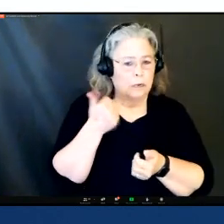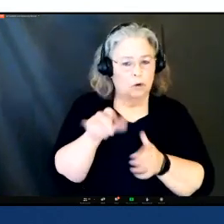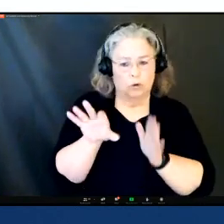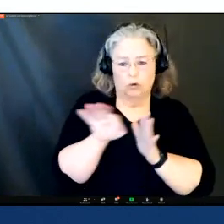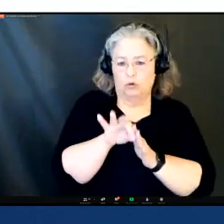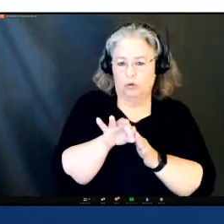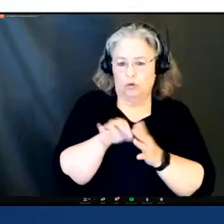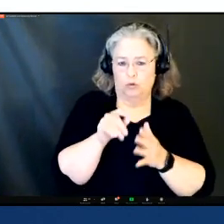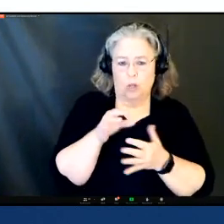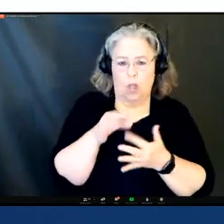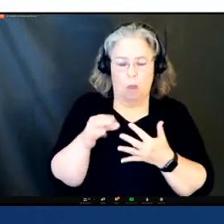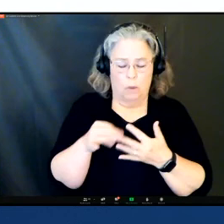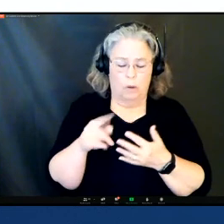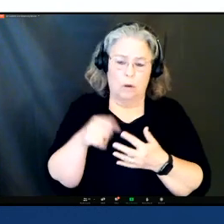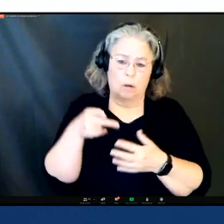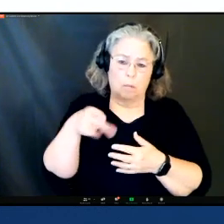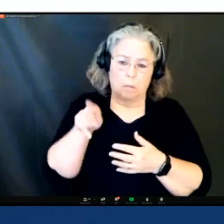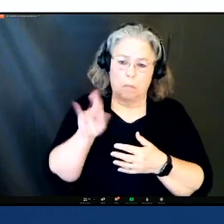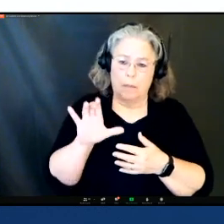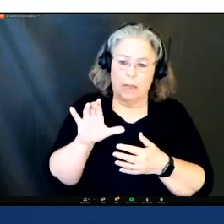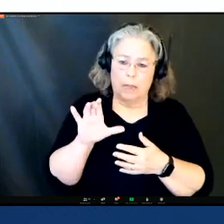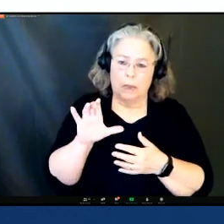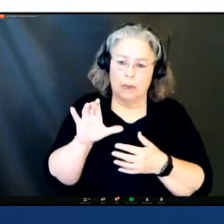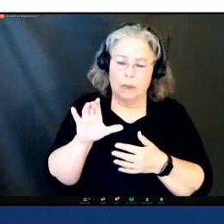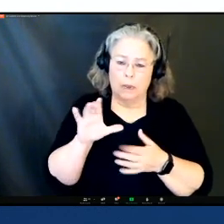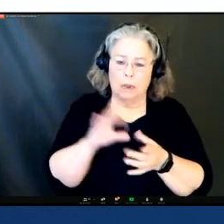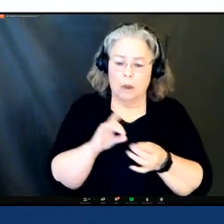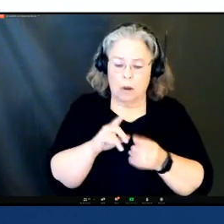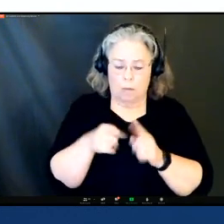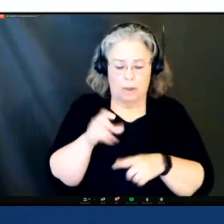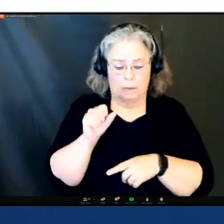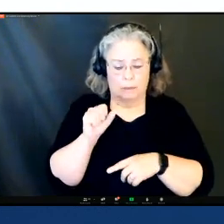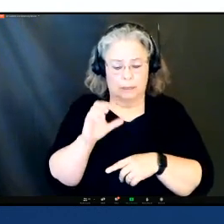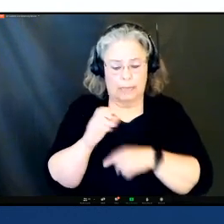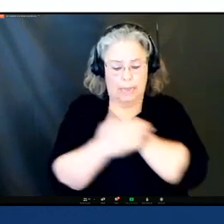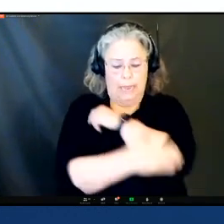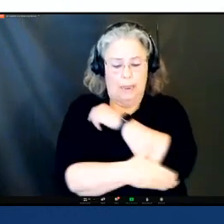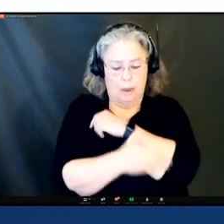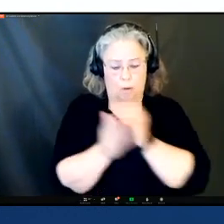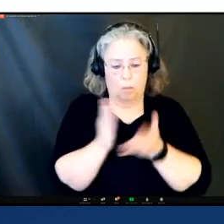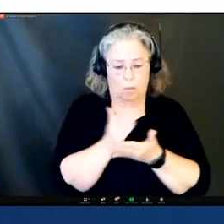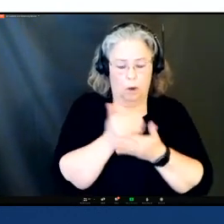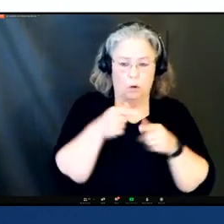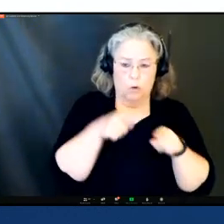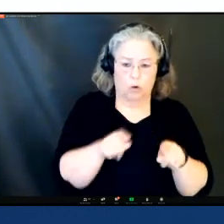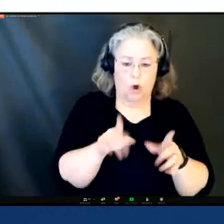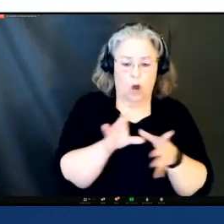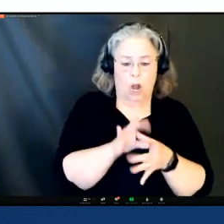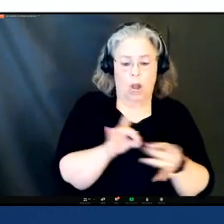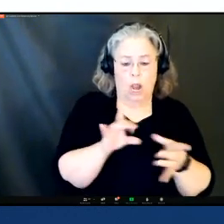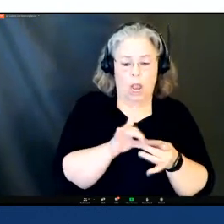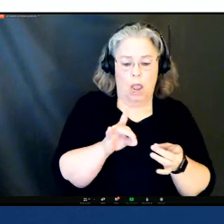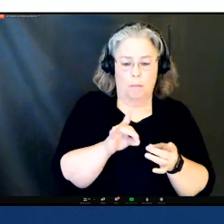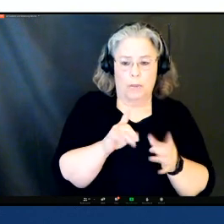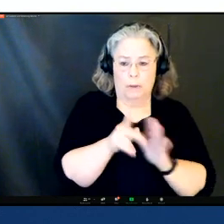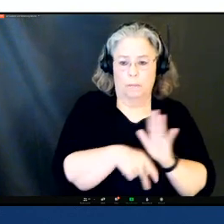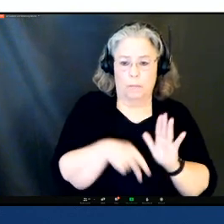options for public comments about Sacramento County's budget during the comment period of this workshop, which will follow the break.